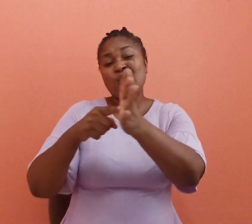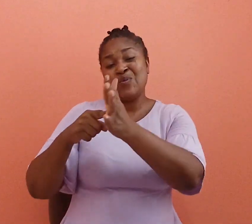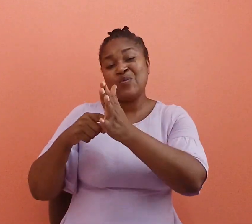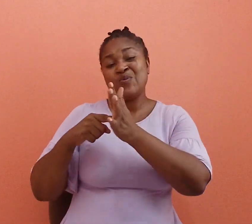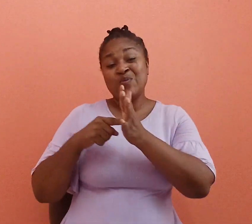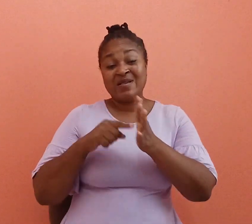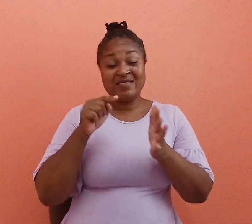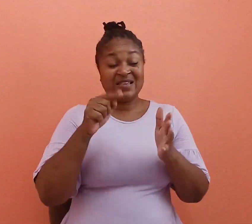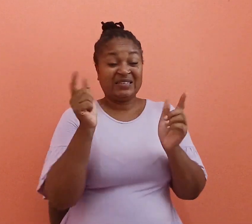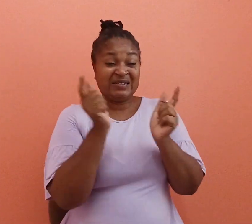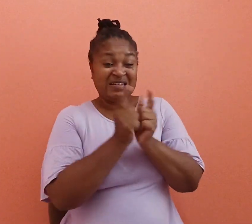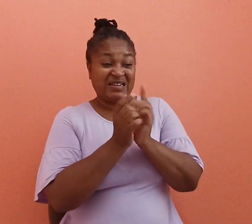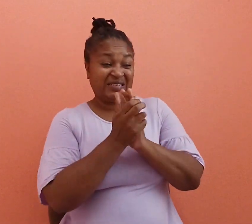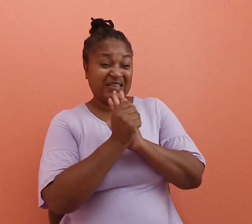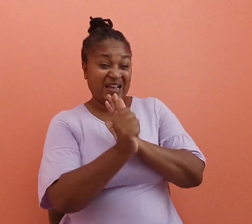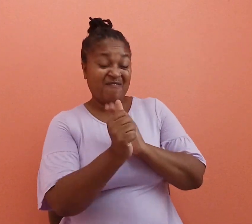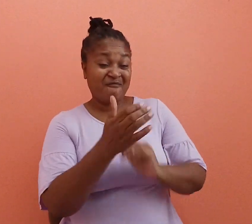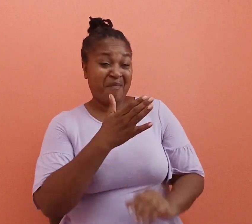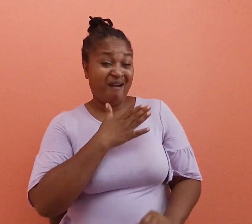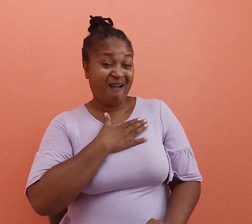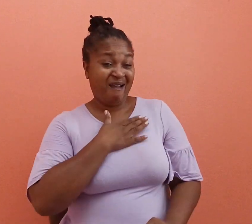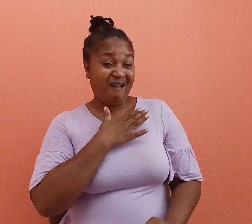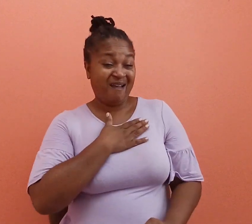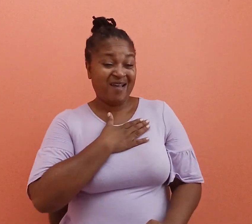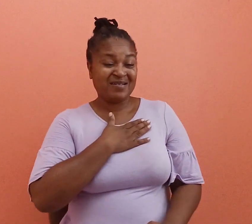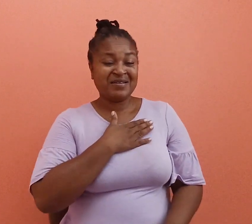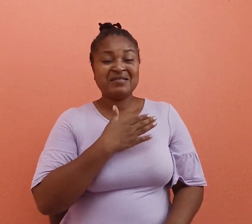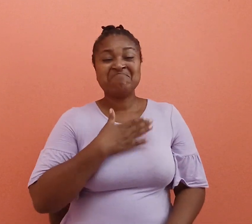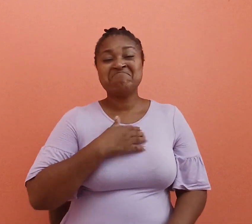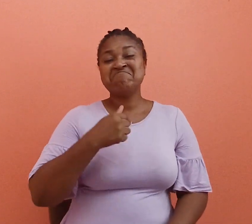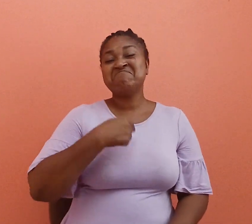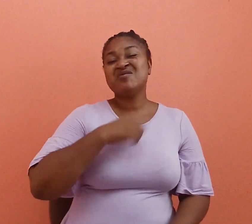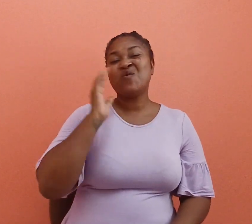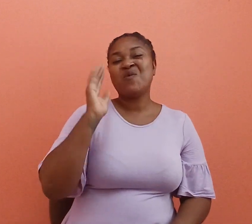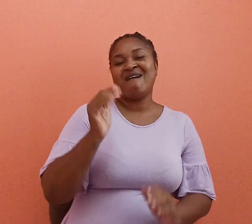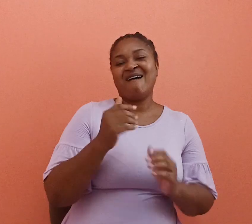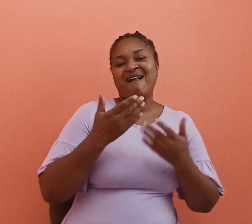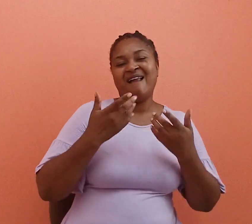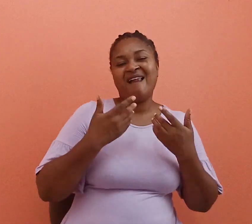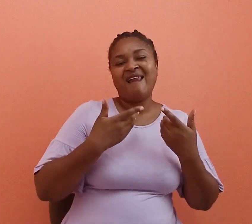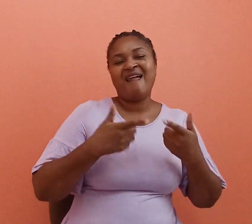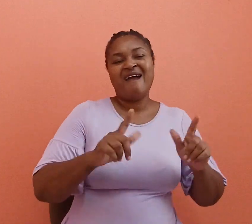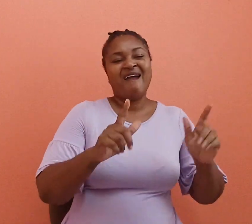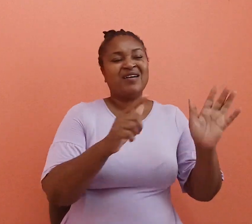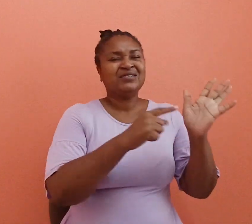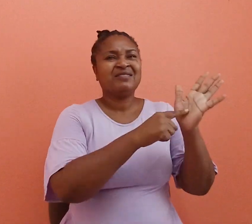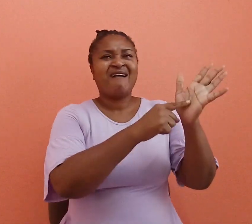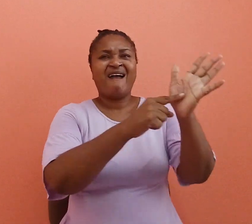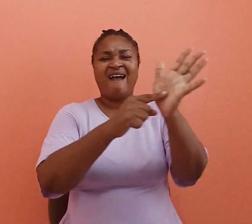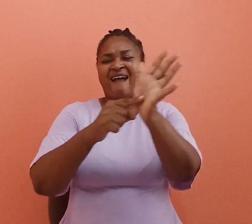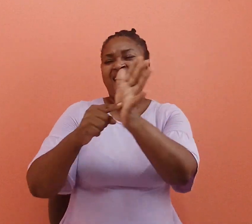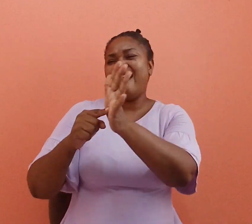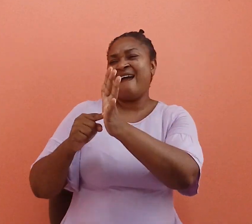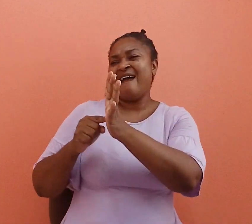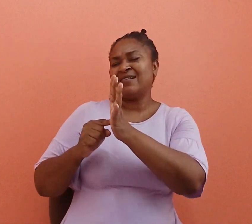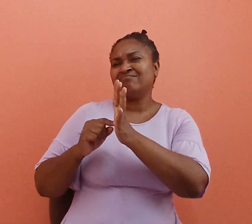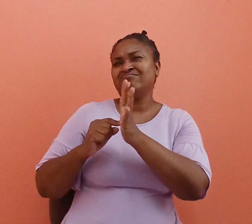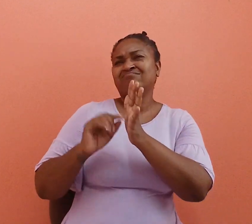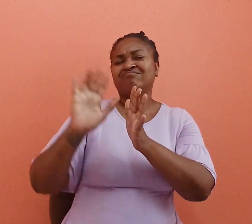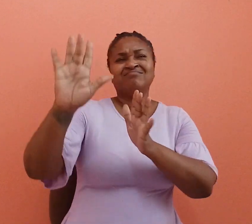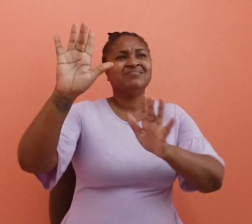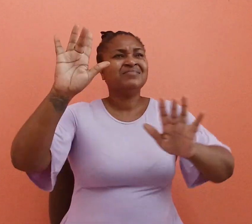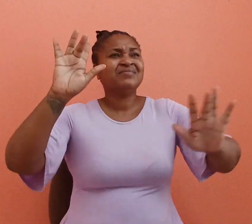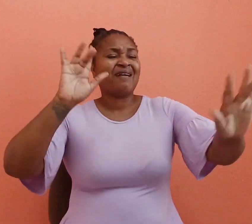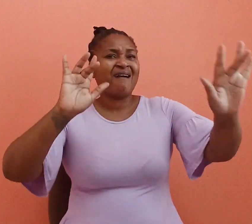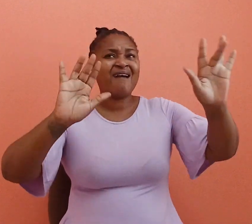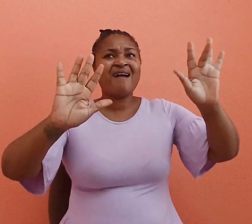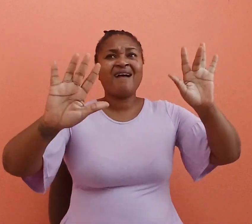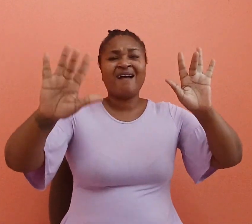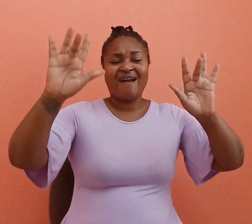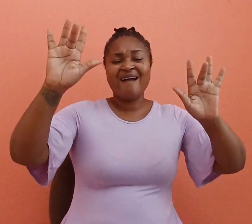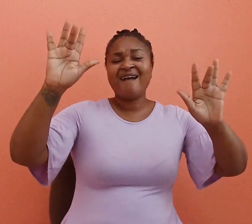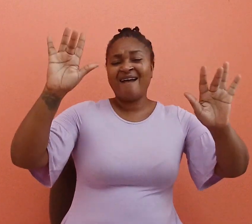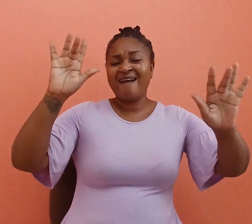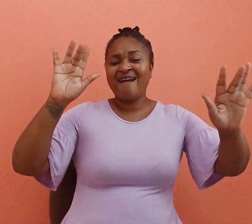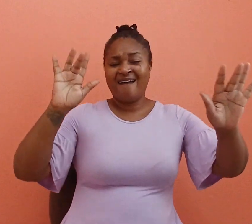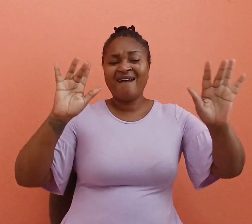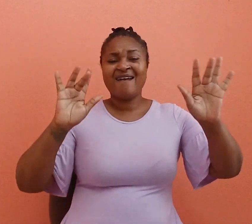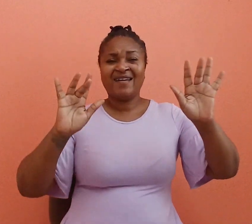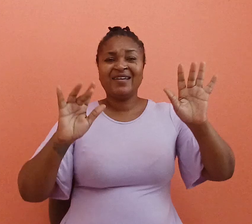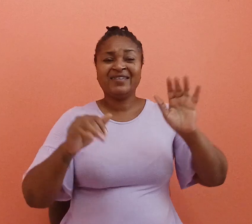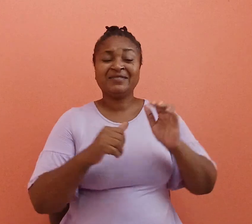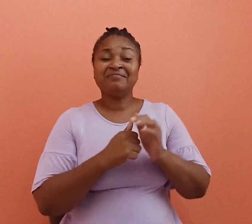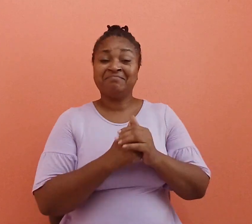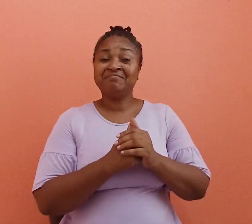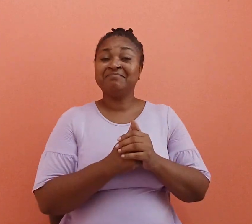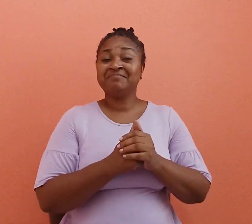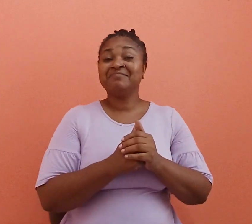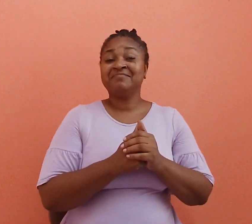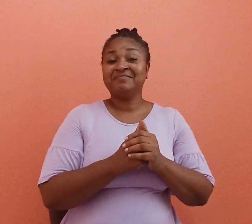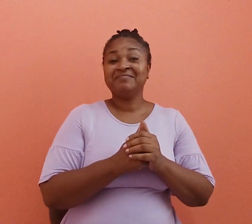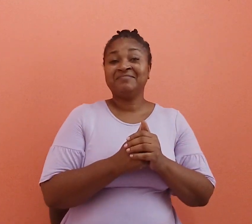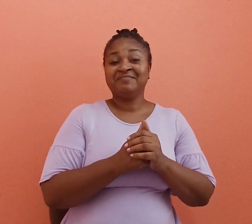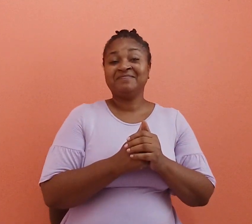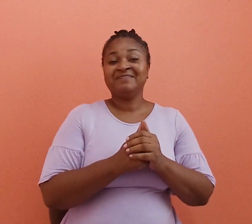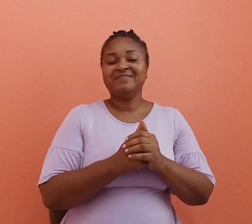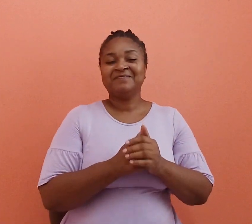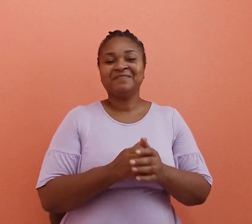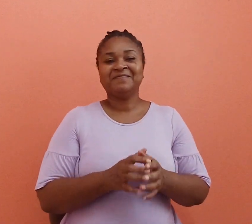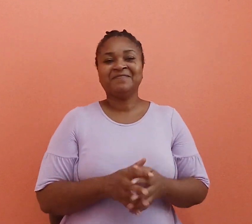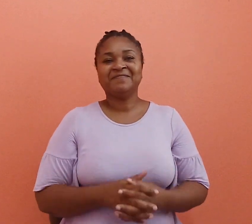This little light of mine, I'm going to let it shine. Let it shine. Let it shine. Let it shine.